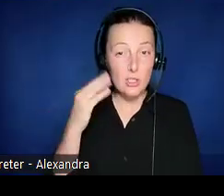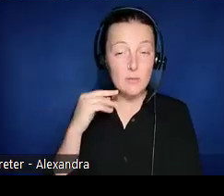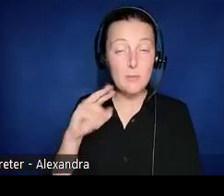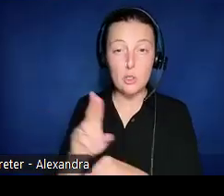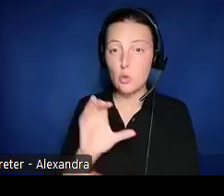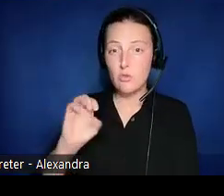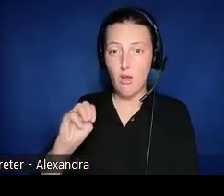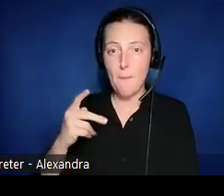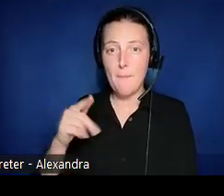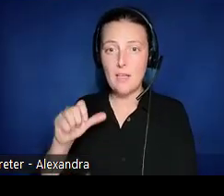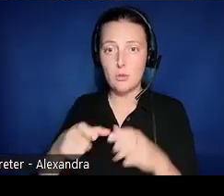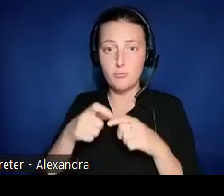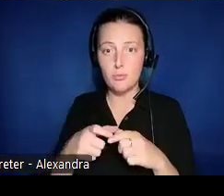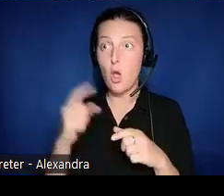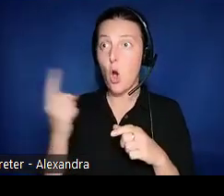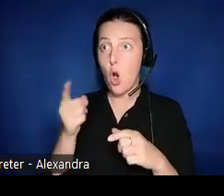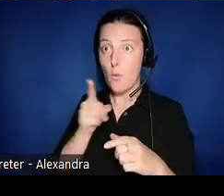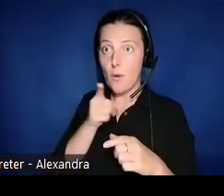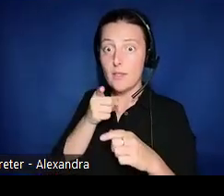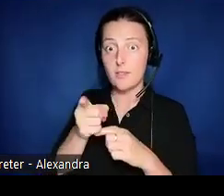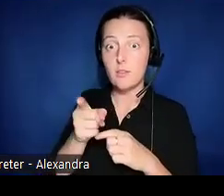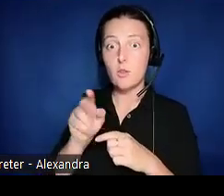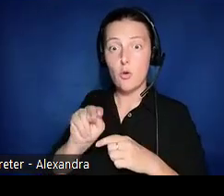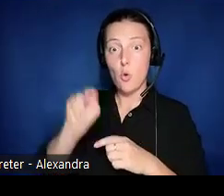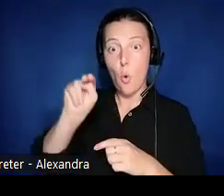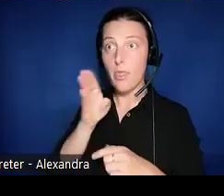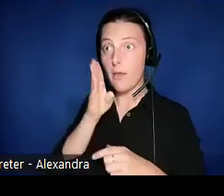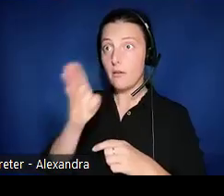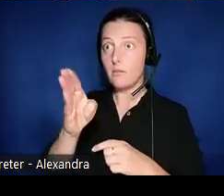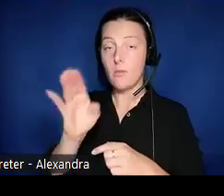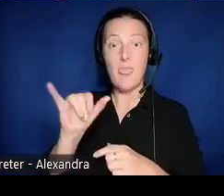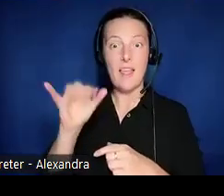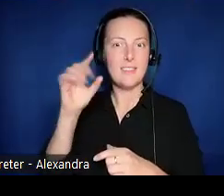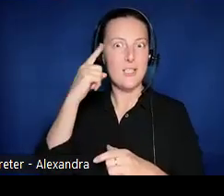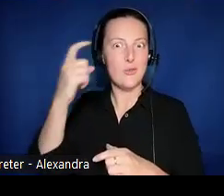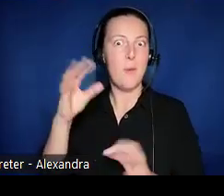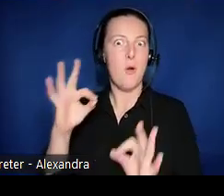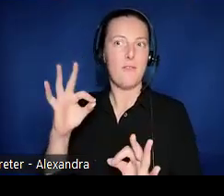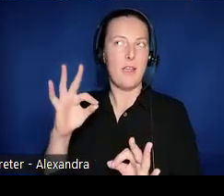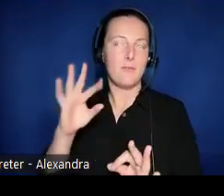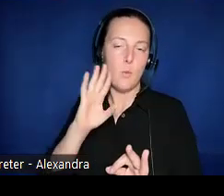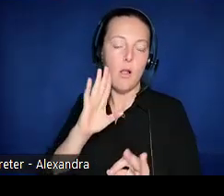north. The dream would be that they always do, but depending on the amount of iron uh near you